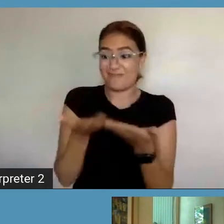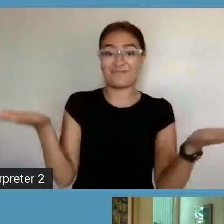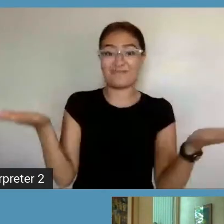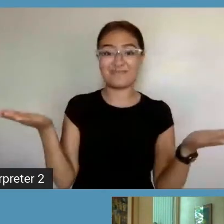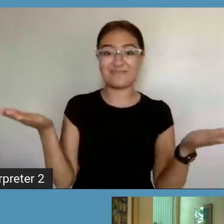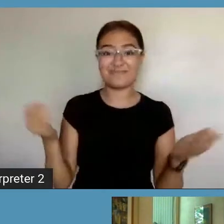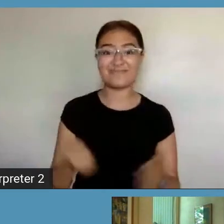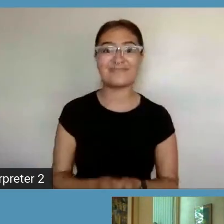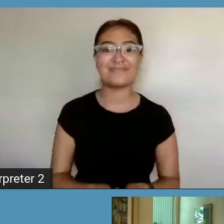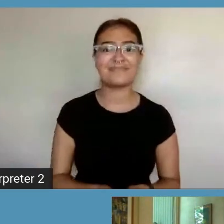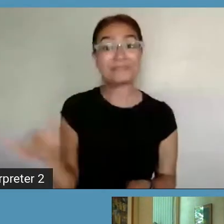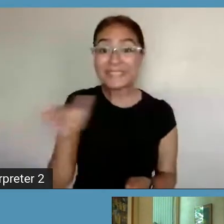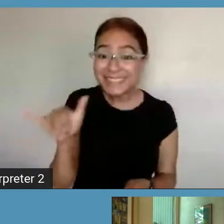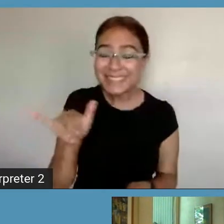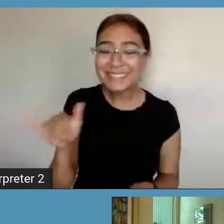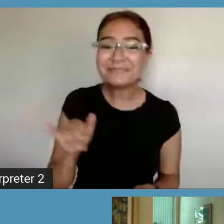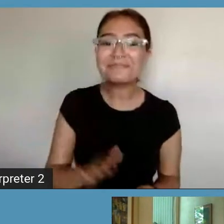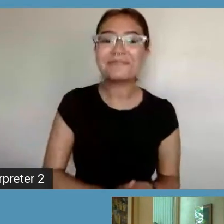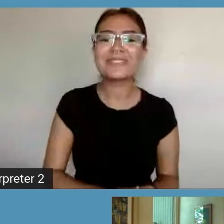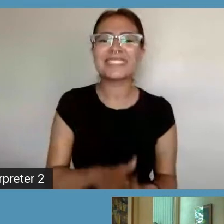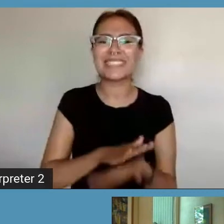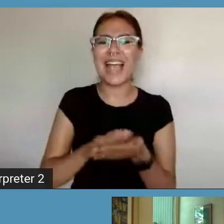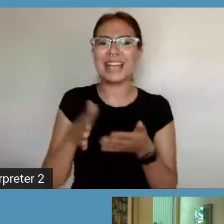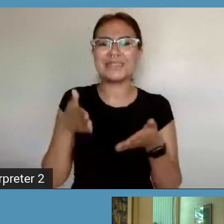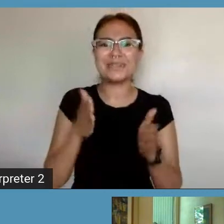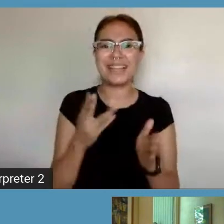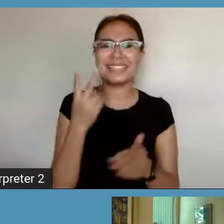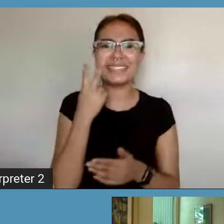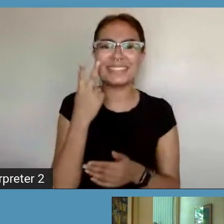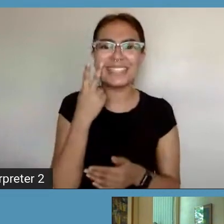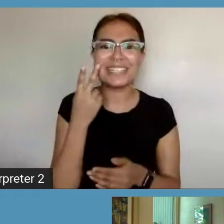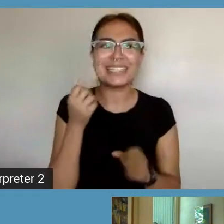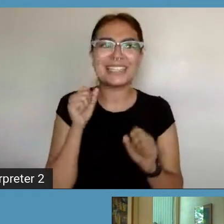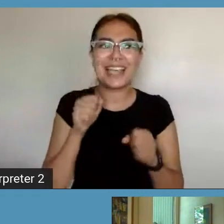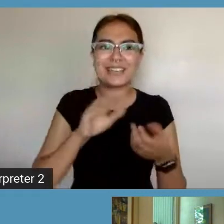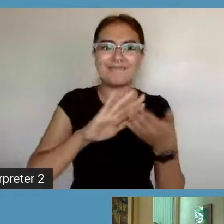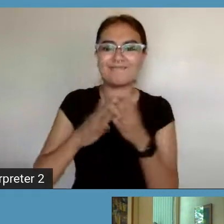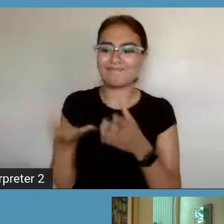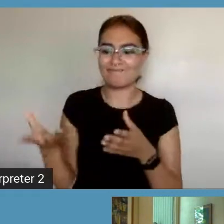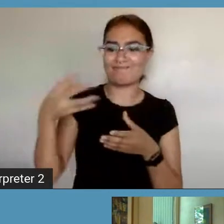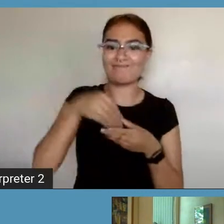It's a nice way to see how you can involve the community in the process, and be in the